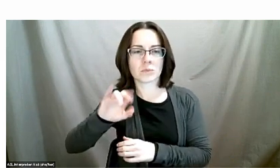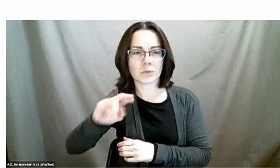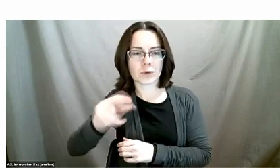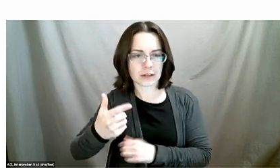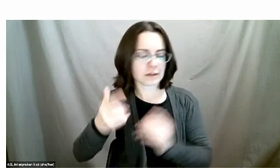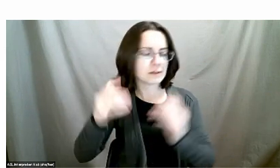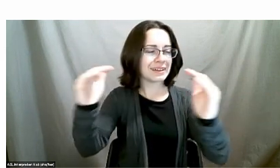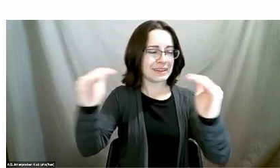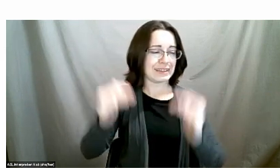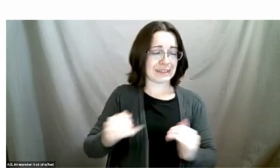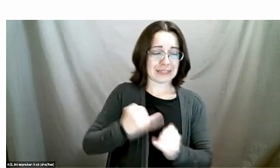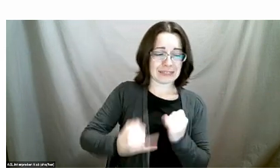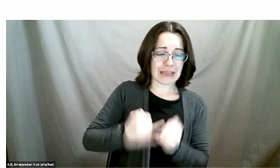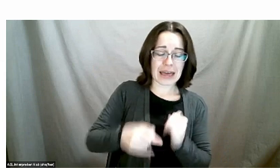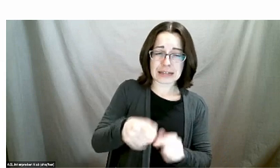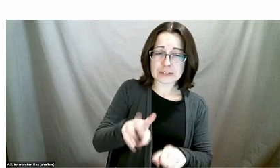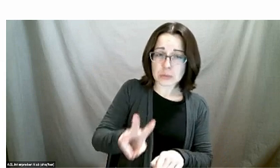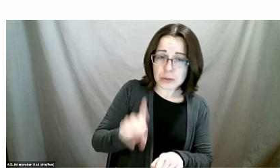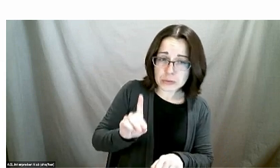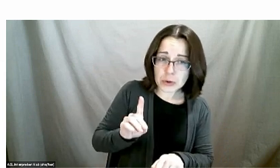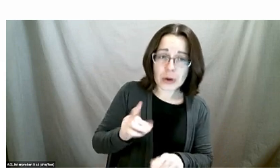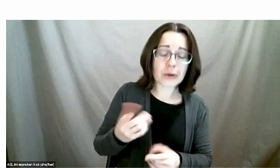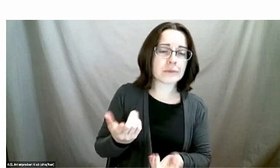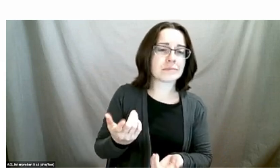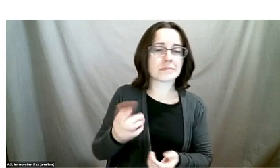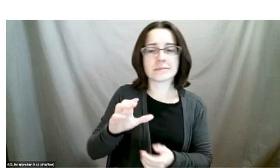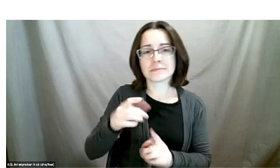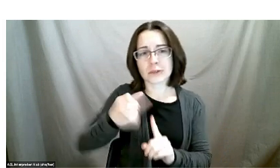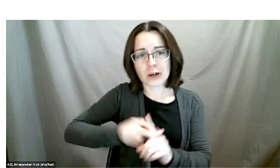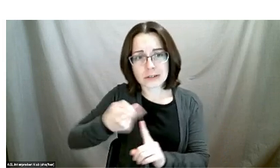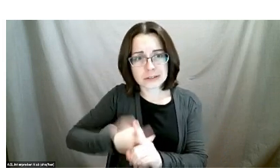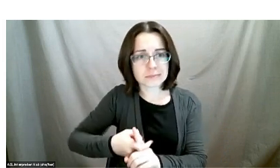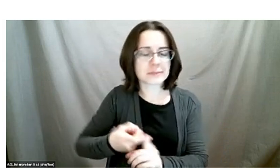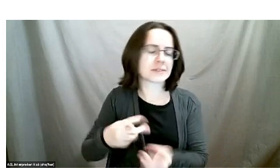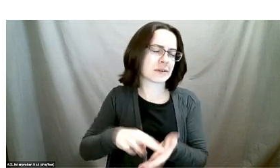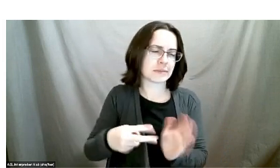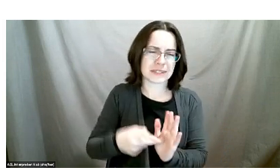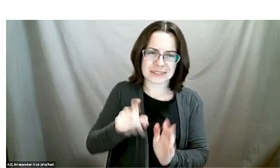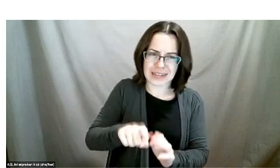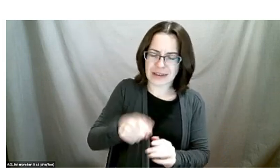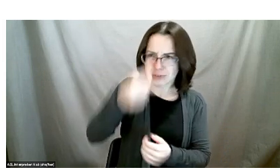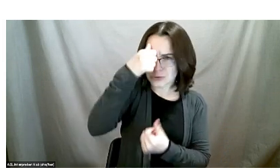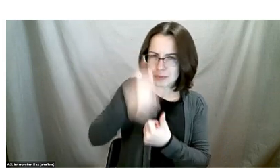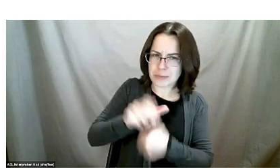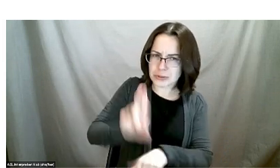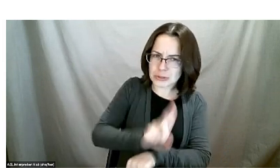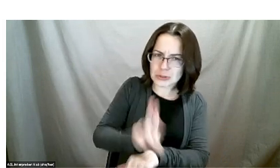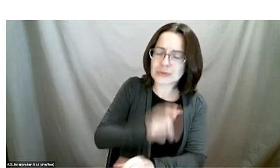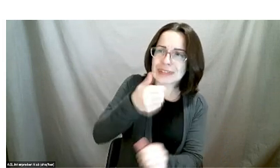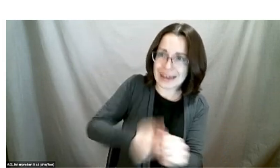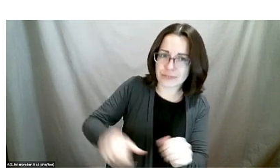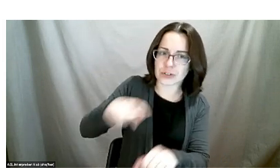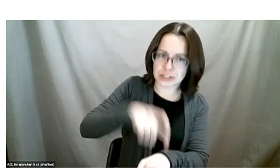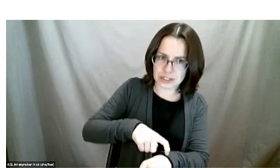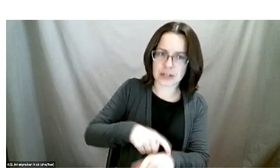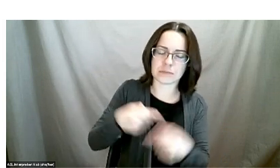you have to remember to use those contraceptive methods every time you have intercourse. So we just do